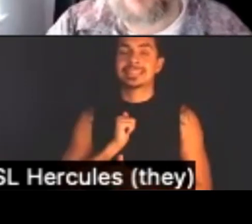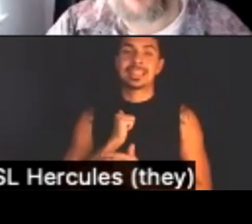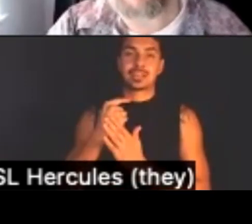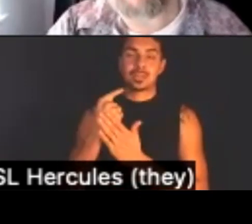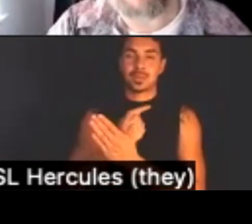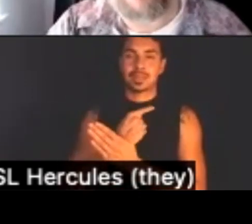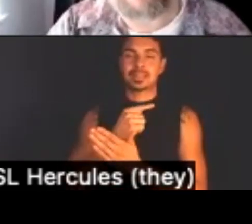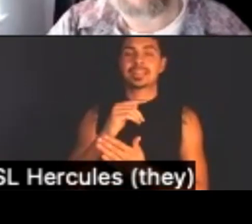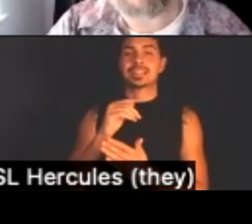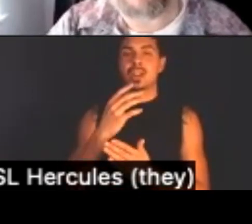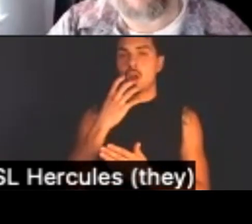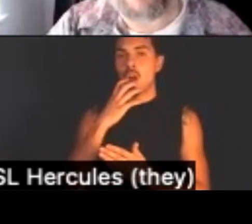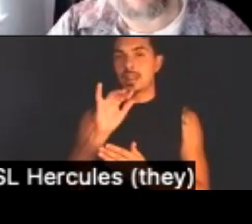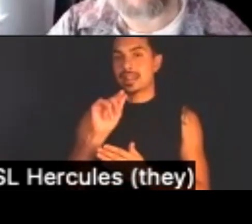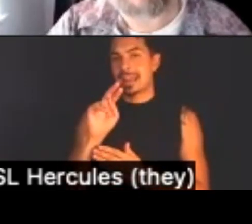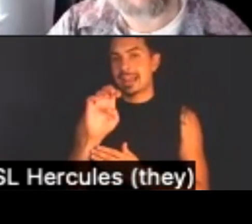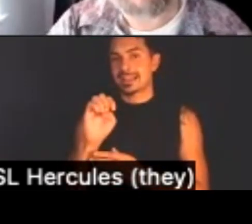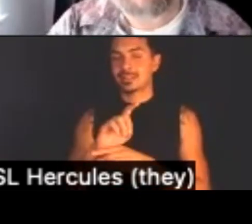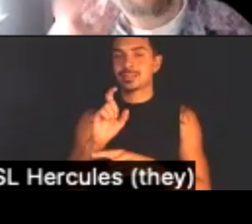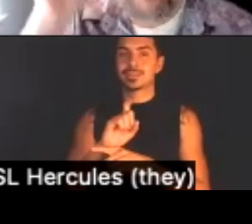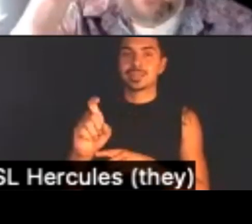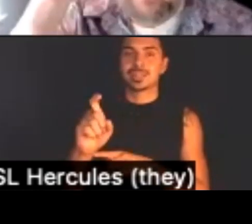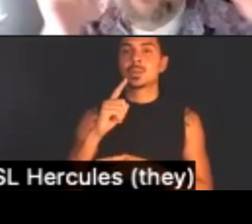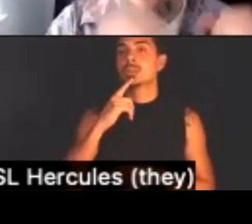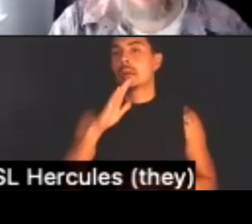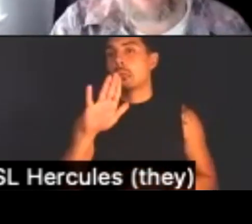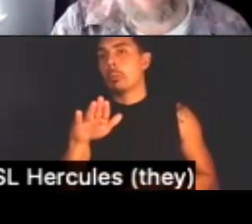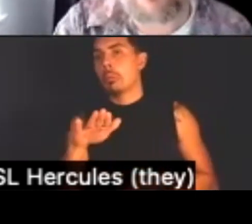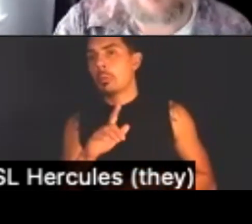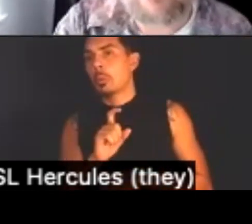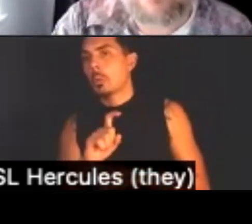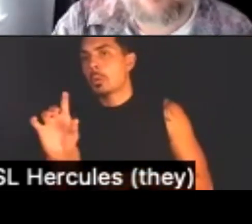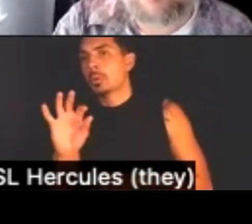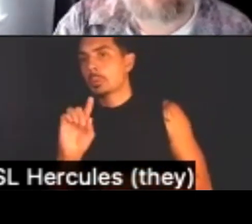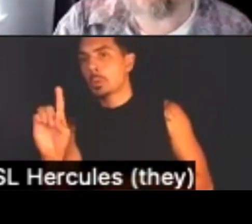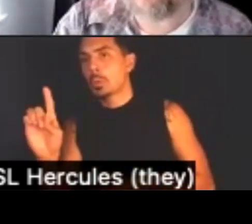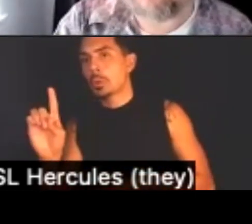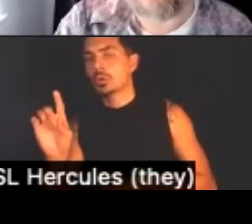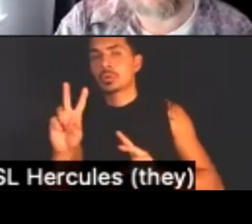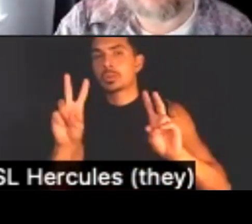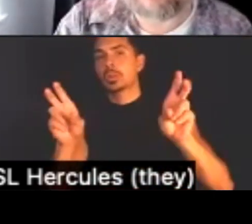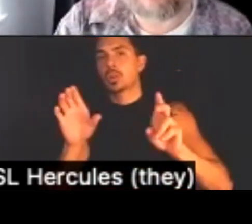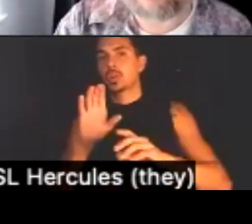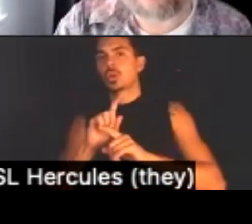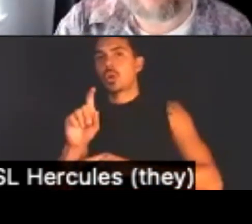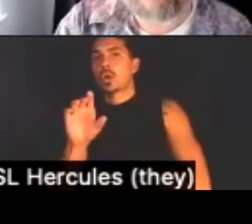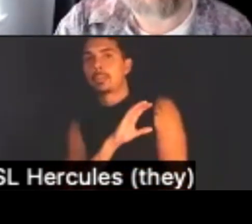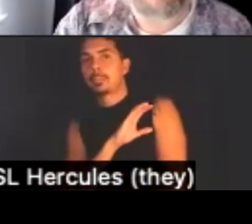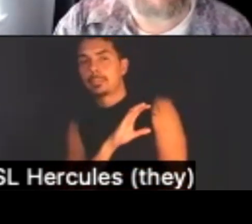will call authorities, authorities in big quotes, when someone is saying that they're suicidal.